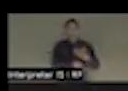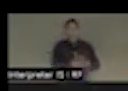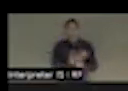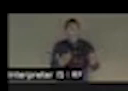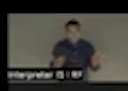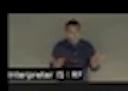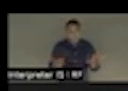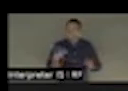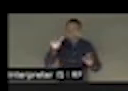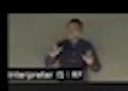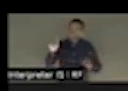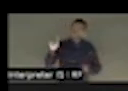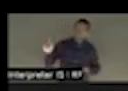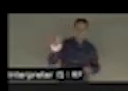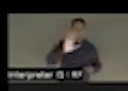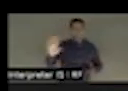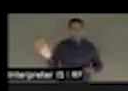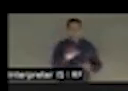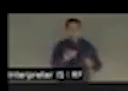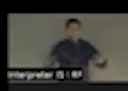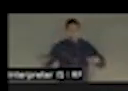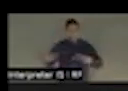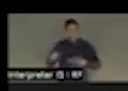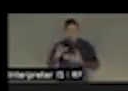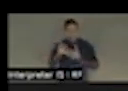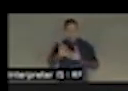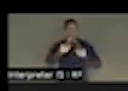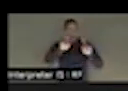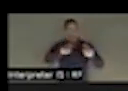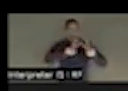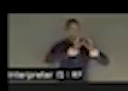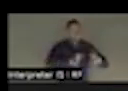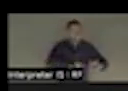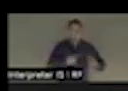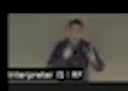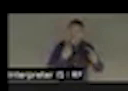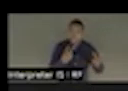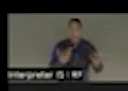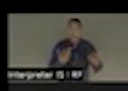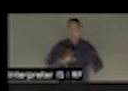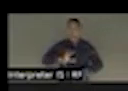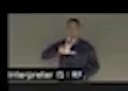prefer to look at videos with no audio, especially in social media contexts.